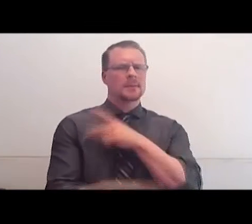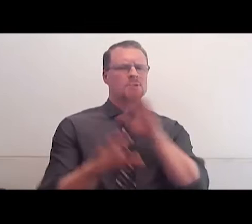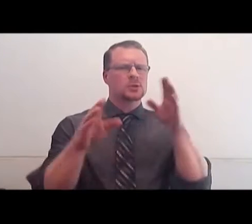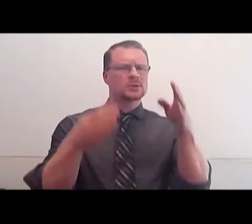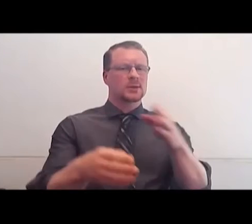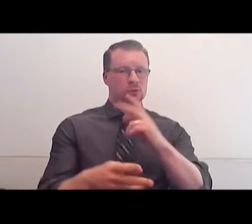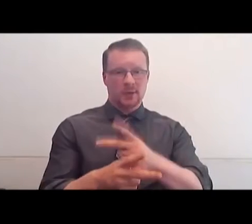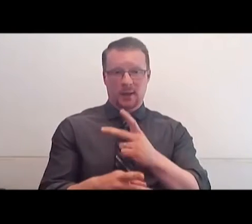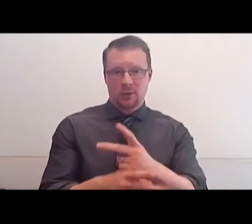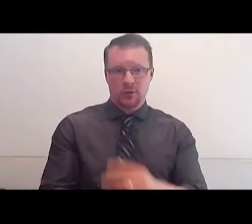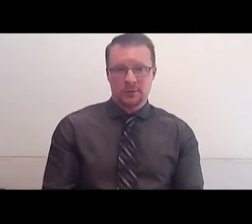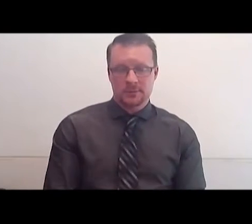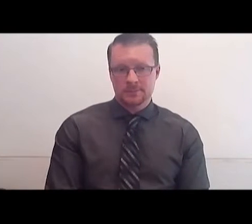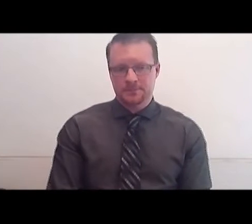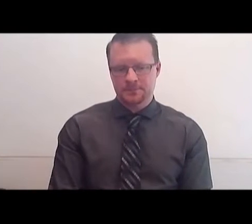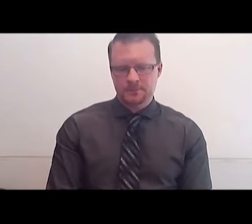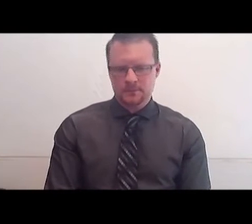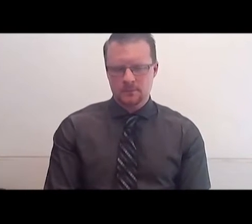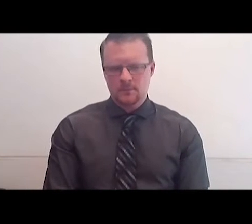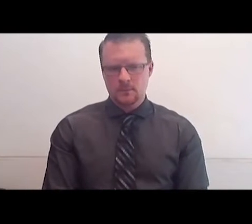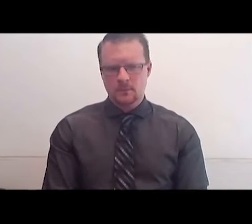So what happens if we provide patient centered care?